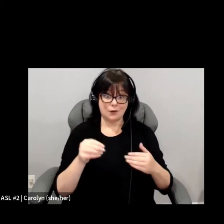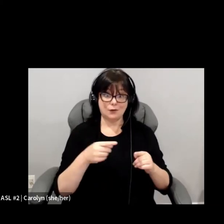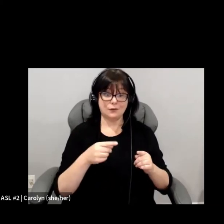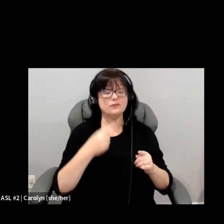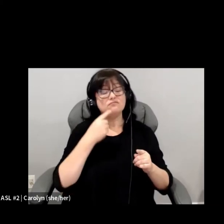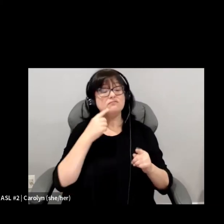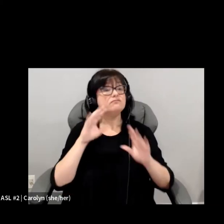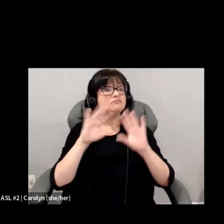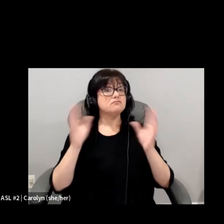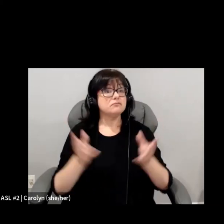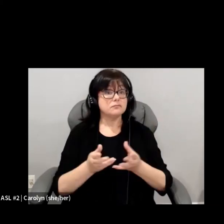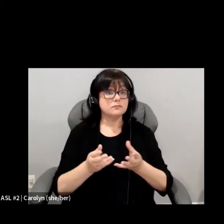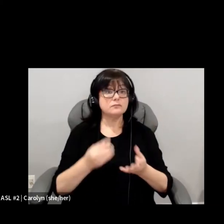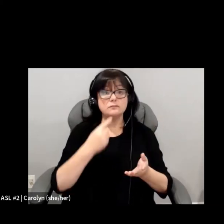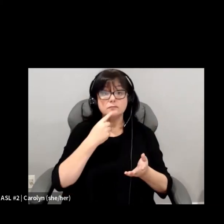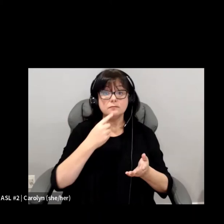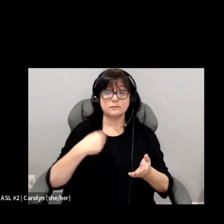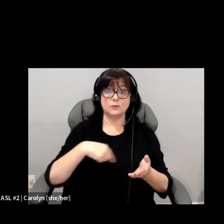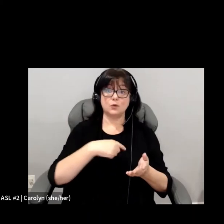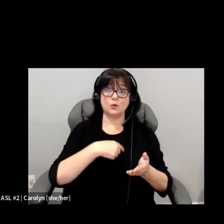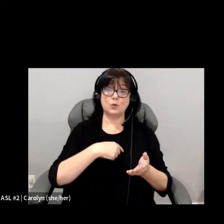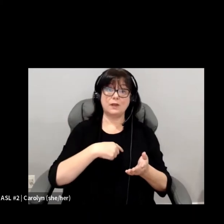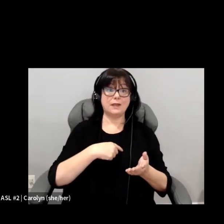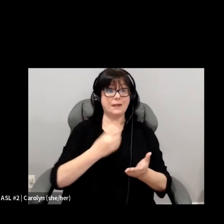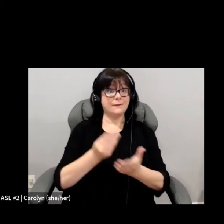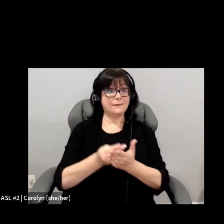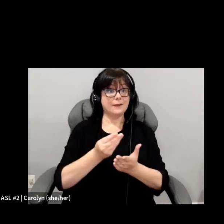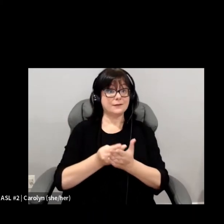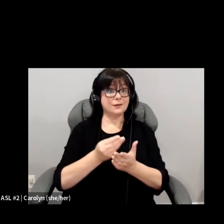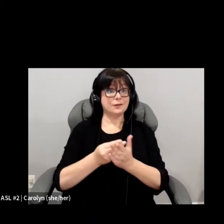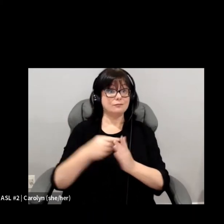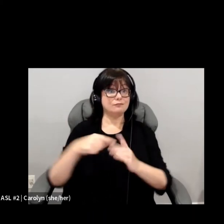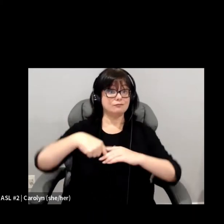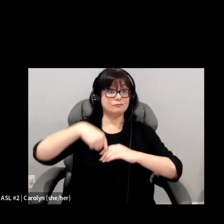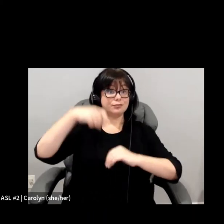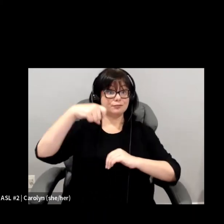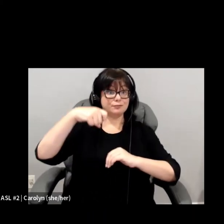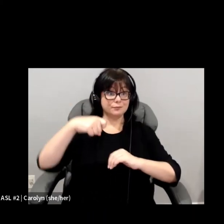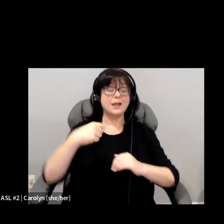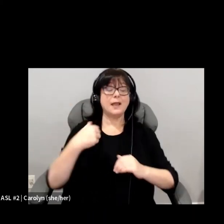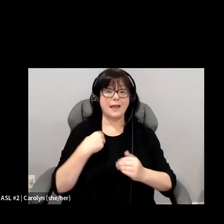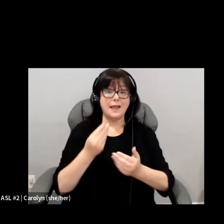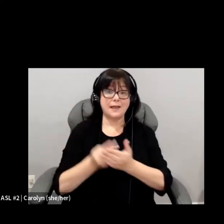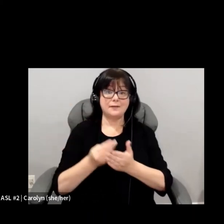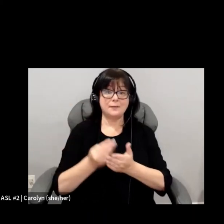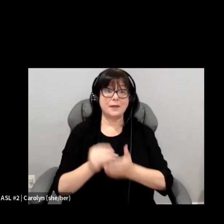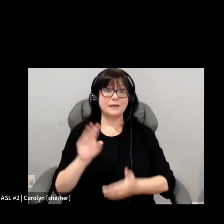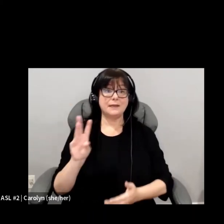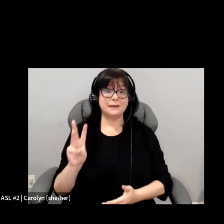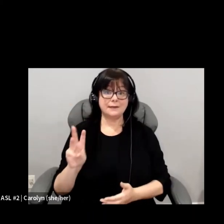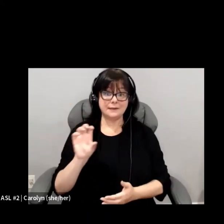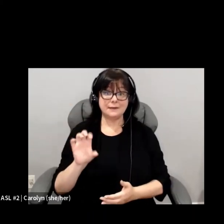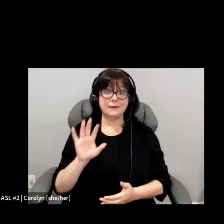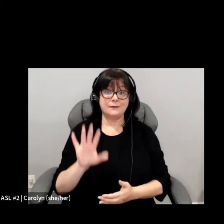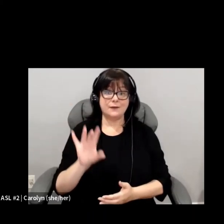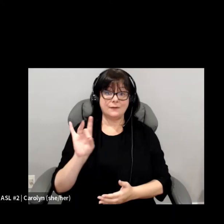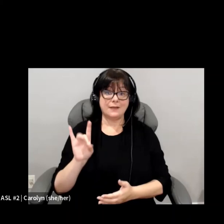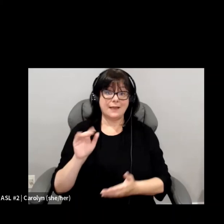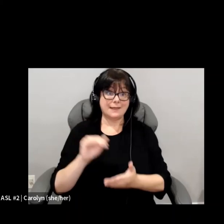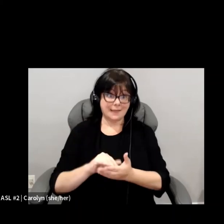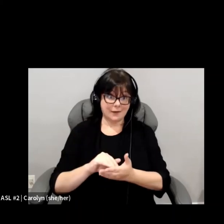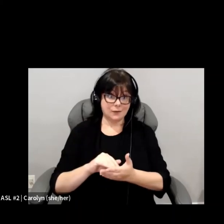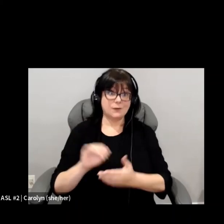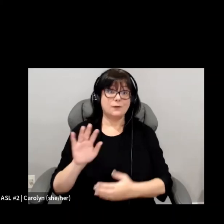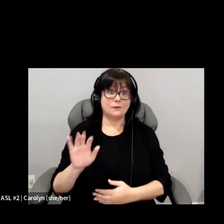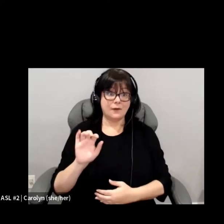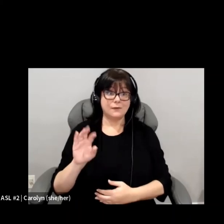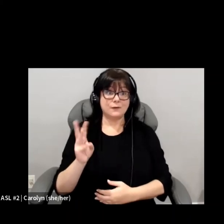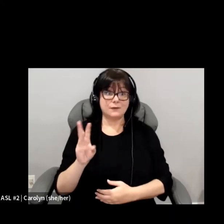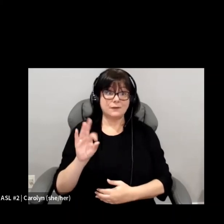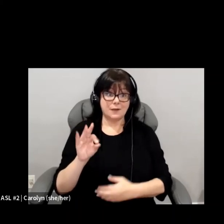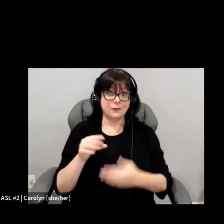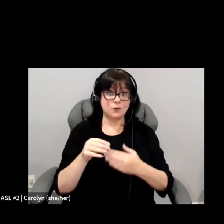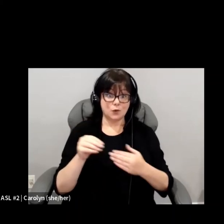WE ARE IN A GOOD FISCAL POSITION WITH $658, 569.